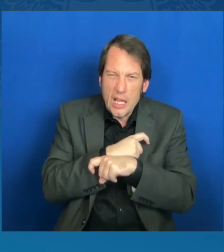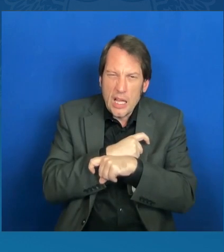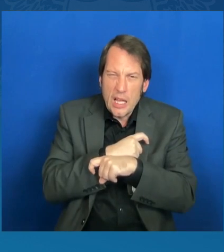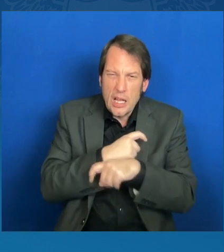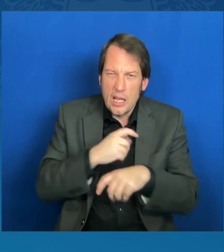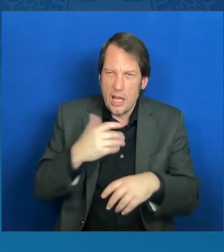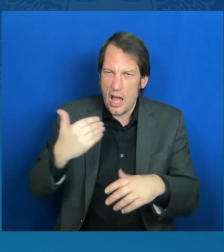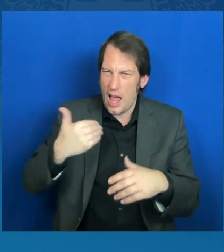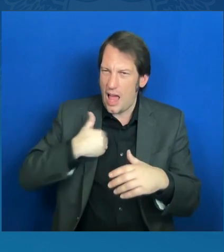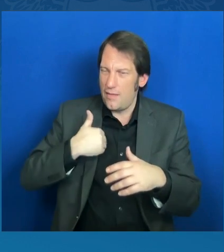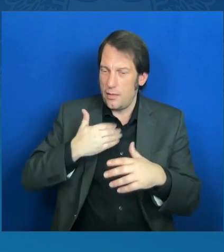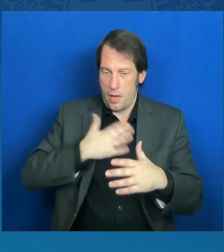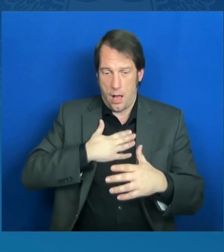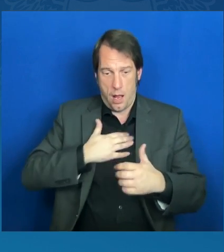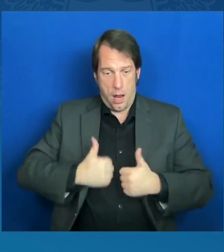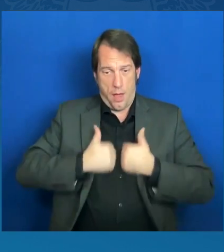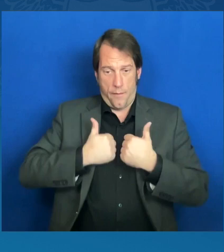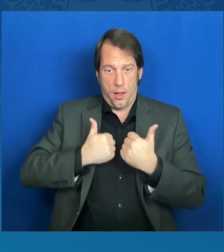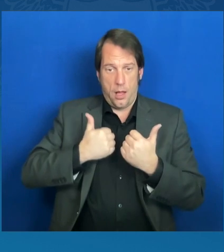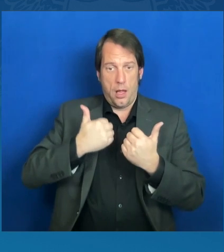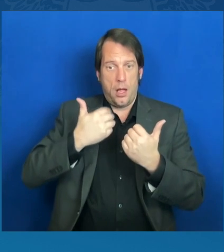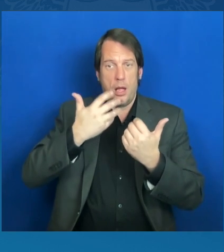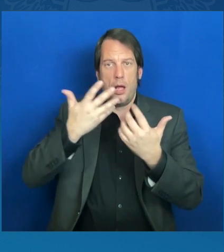that we understand the full dimension of who people are.